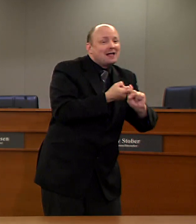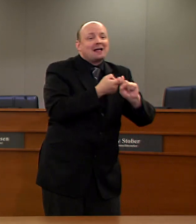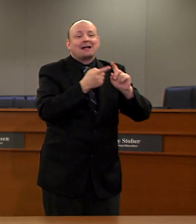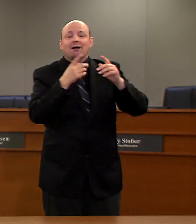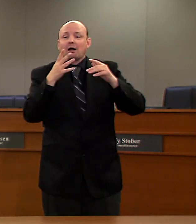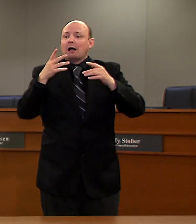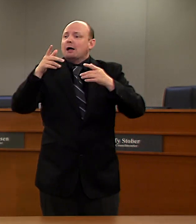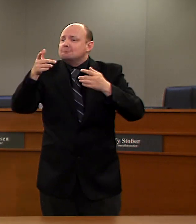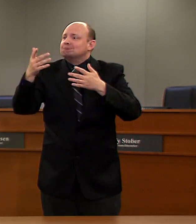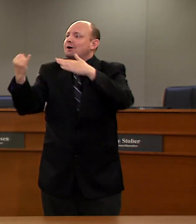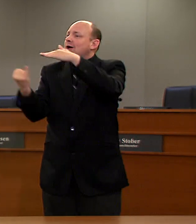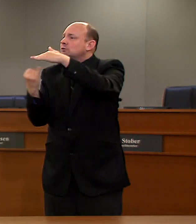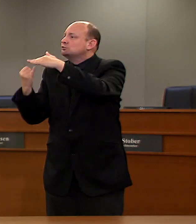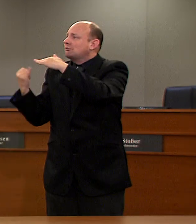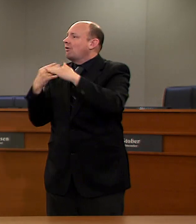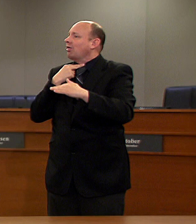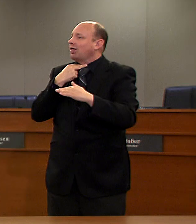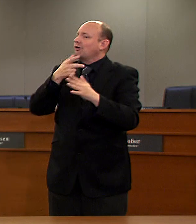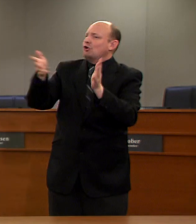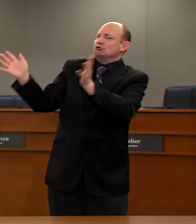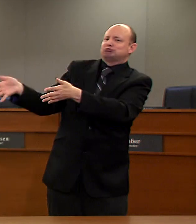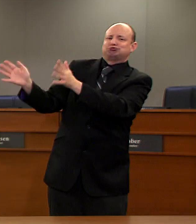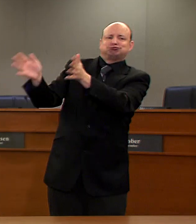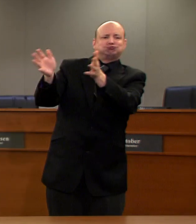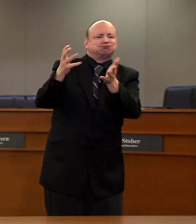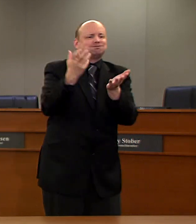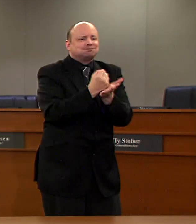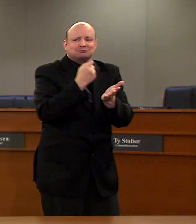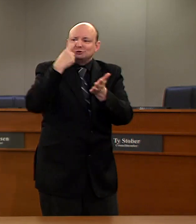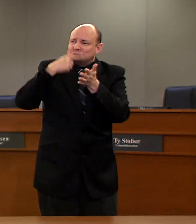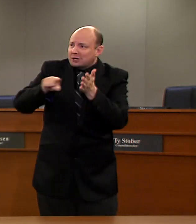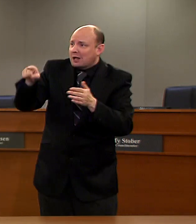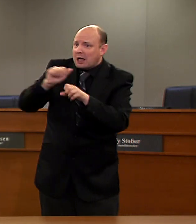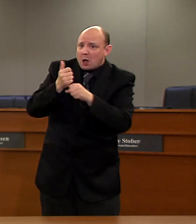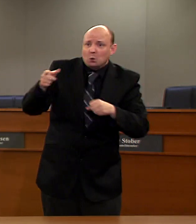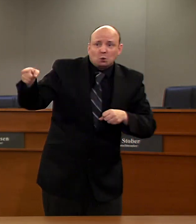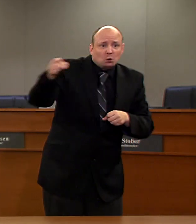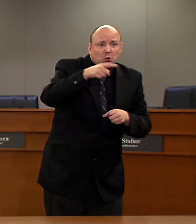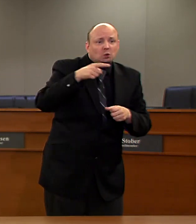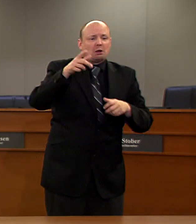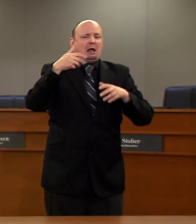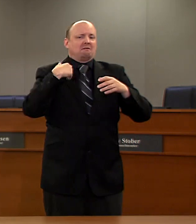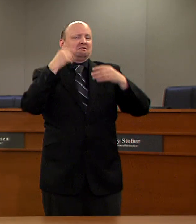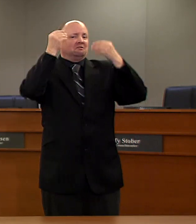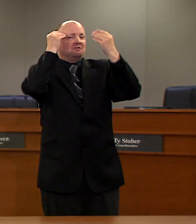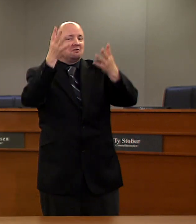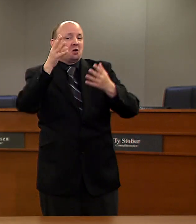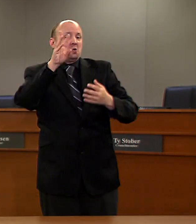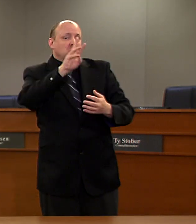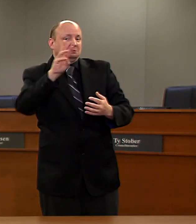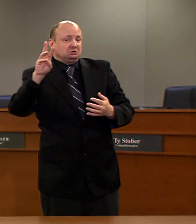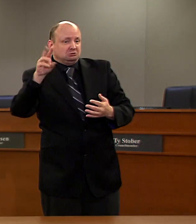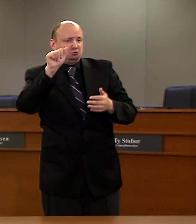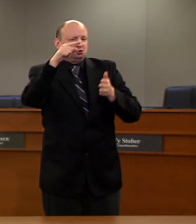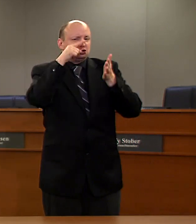Be sure to go to our website for the latest updates and information. We'll check back with you on Monday.